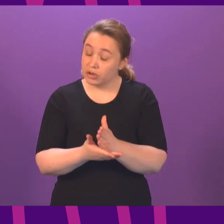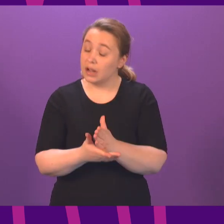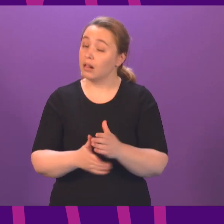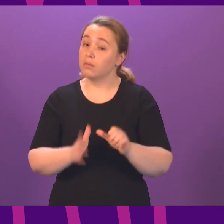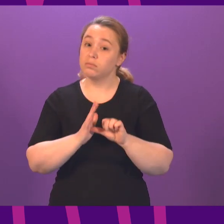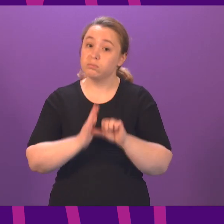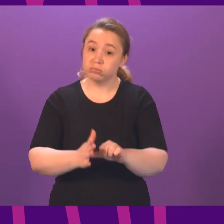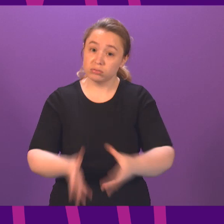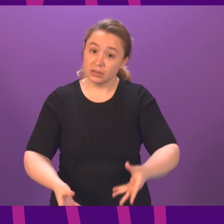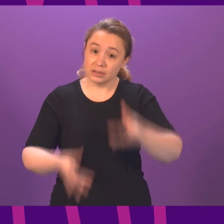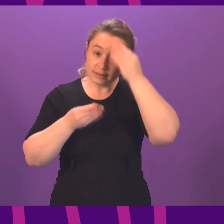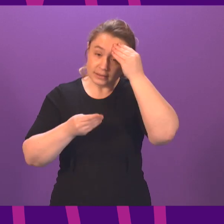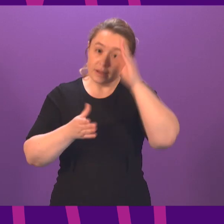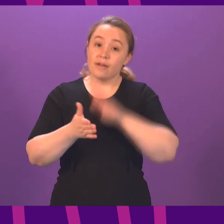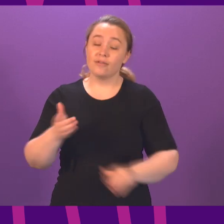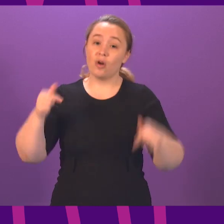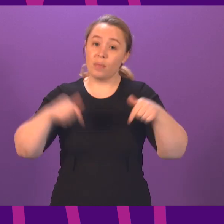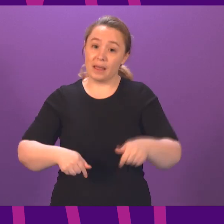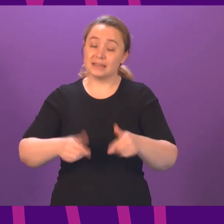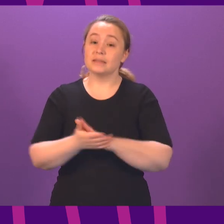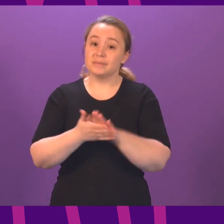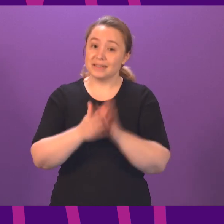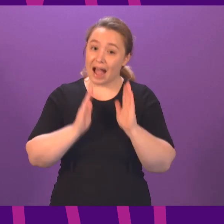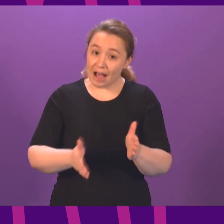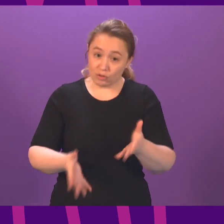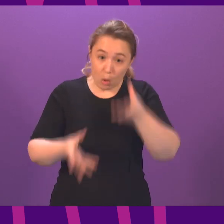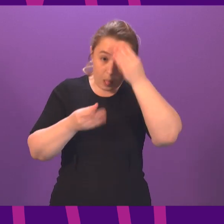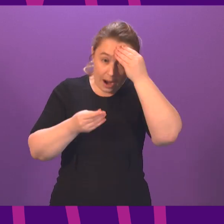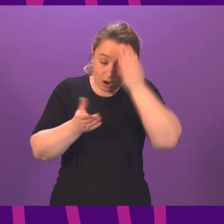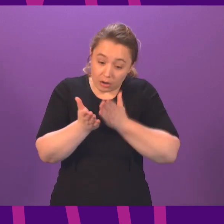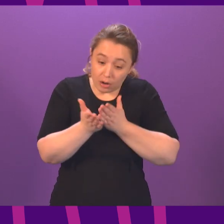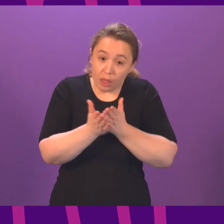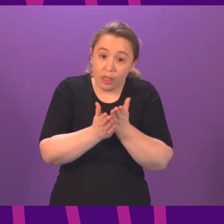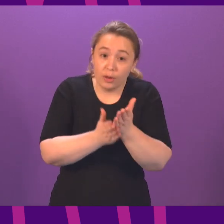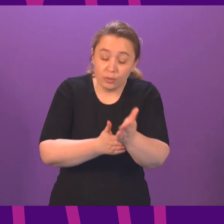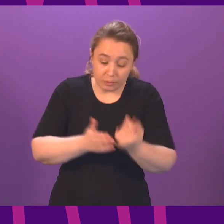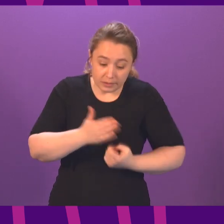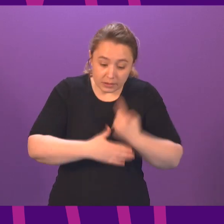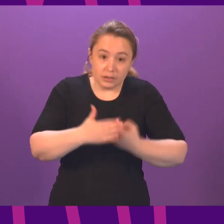which are that we must learn as we go and must not assume that the pandemics that we